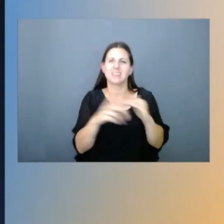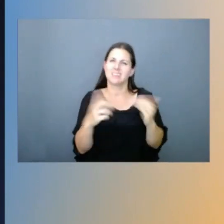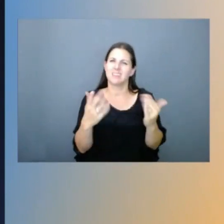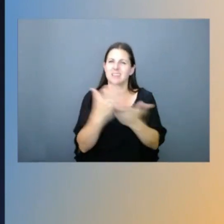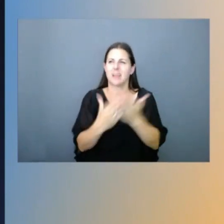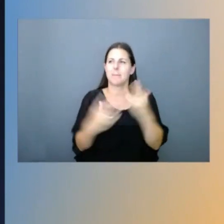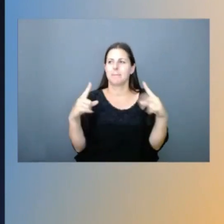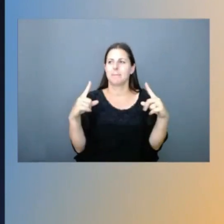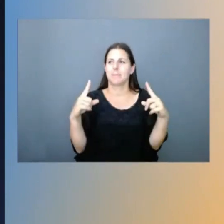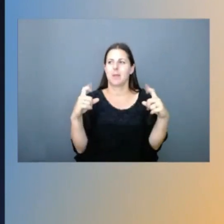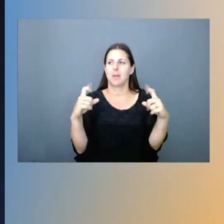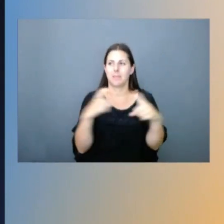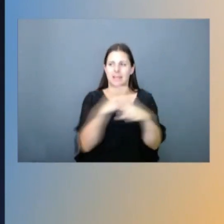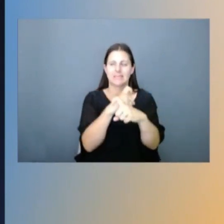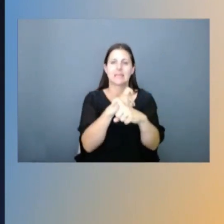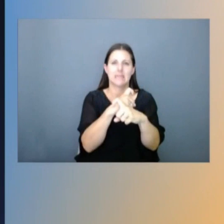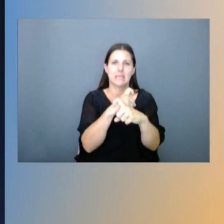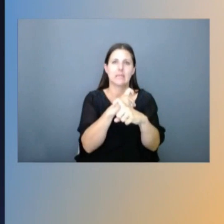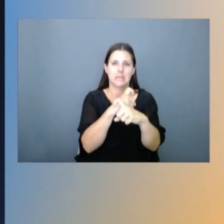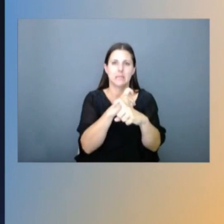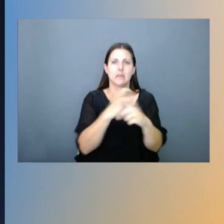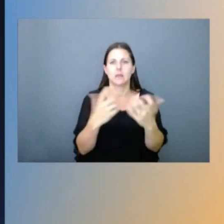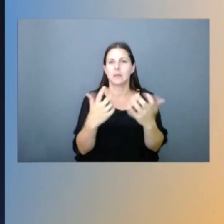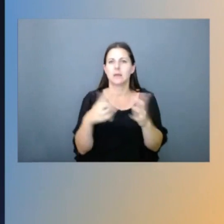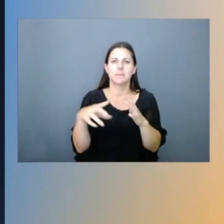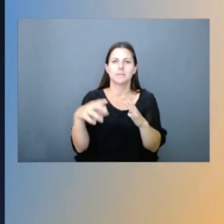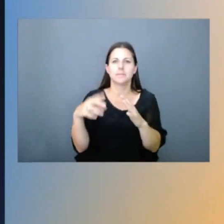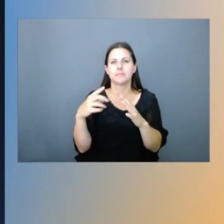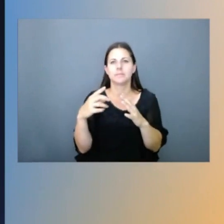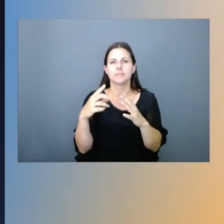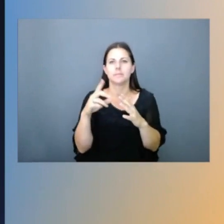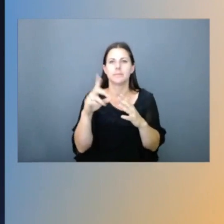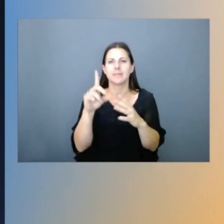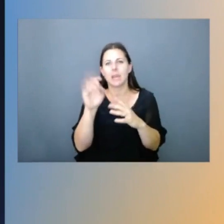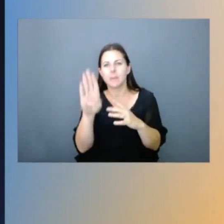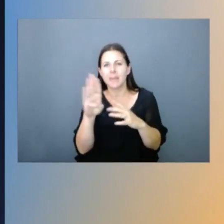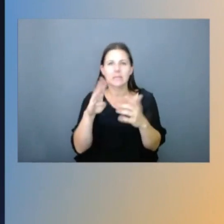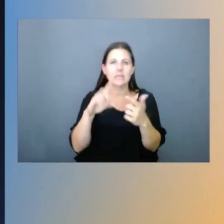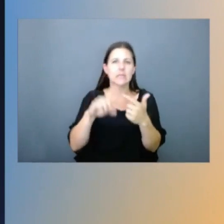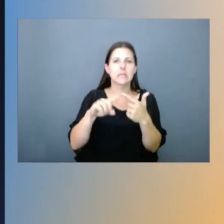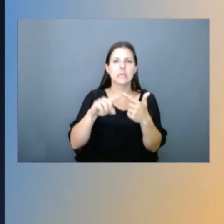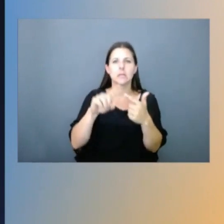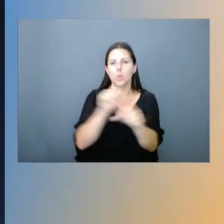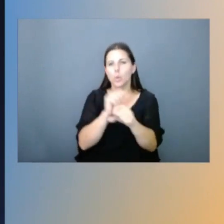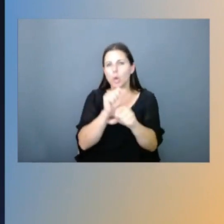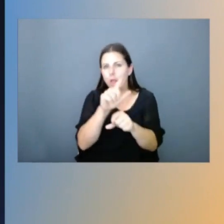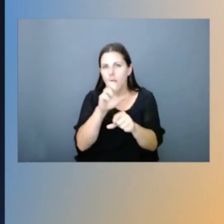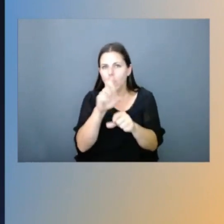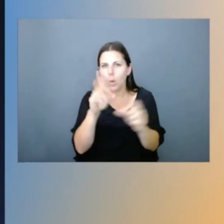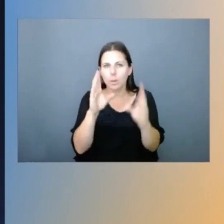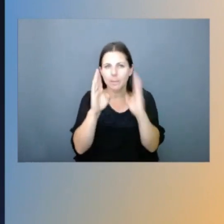like databases developers, those kind of workloads, where you really have to pay attention to what you're doing with the memory.